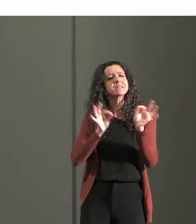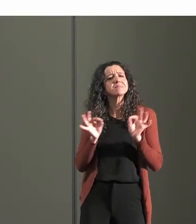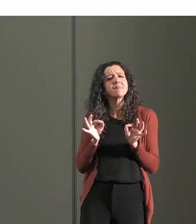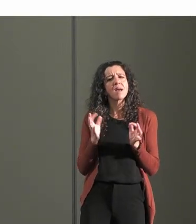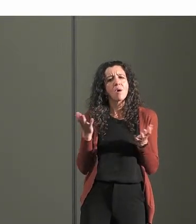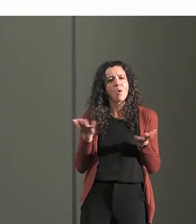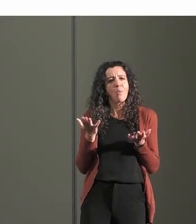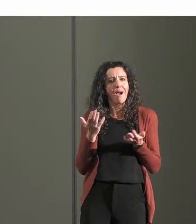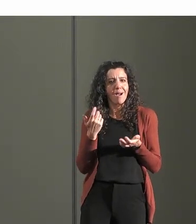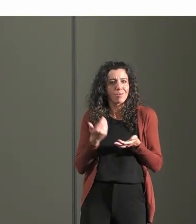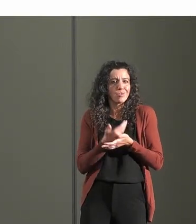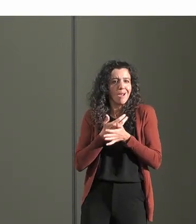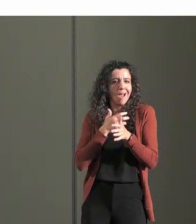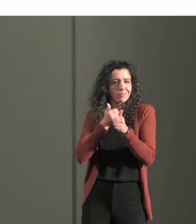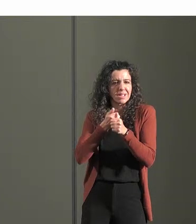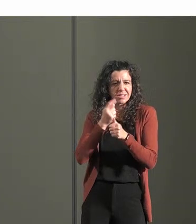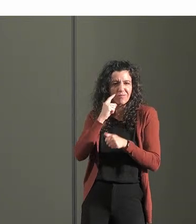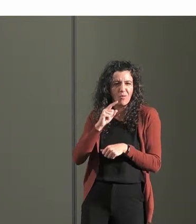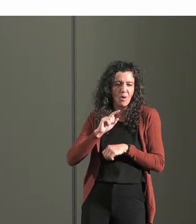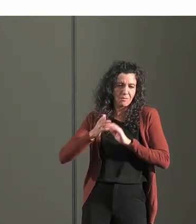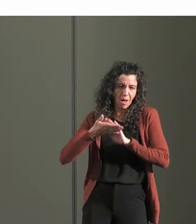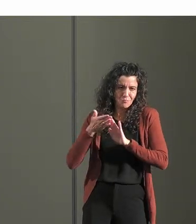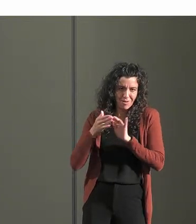In the Fall we rolled out Android 14 I will go into